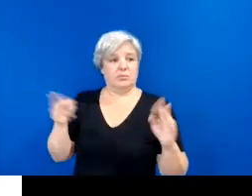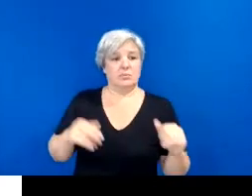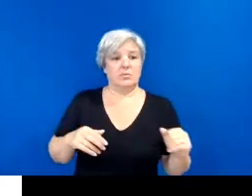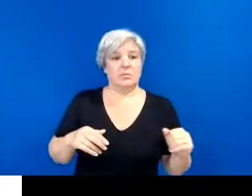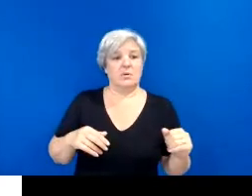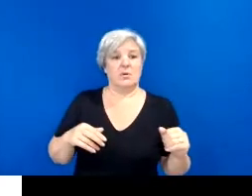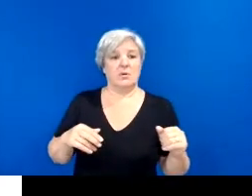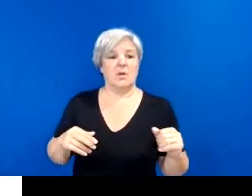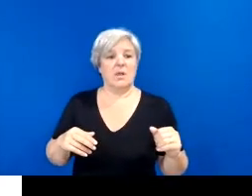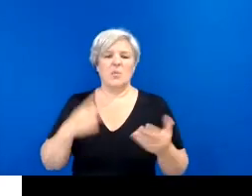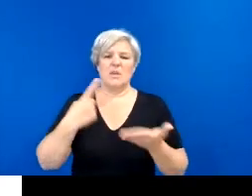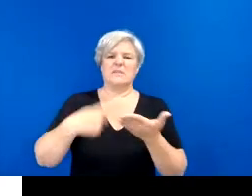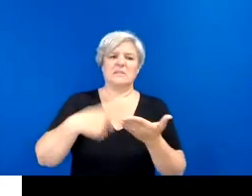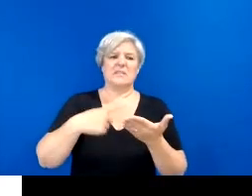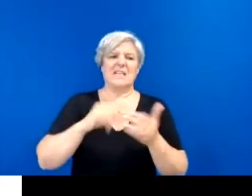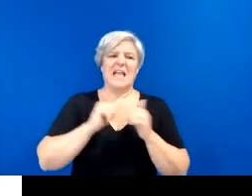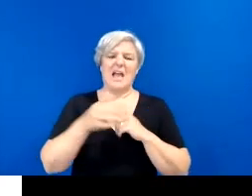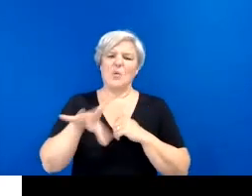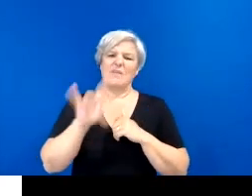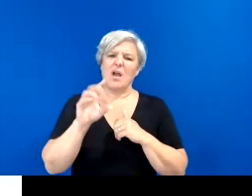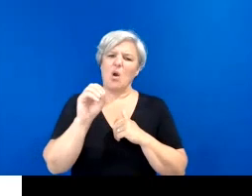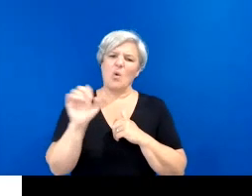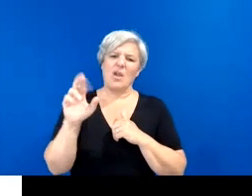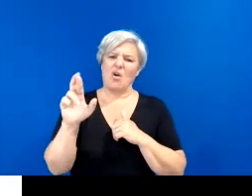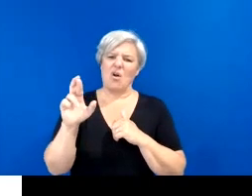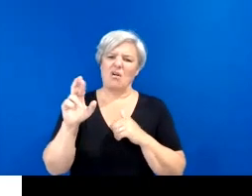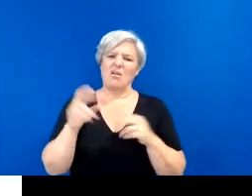and just talk about finding OER and different resources in general.